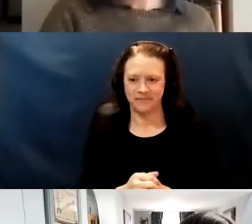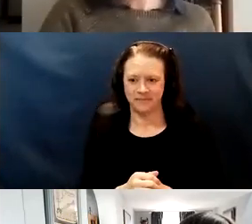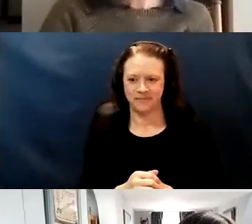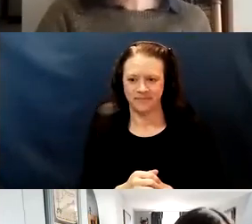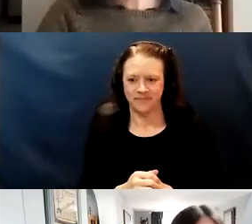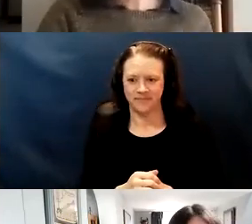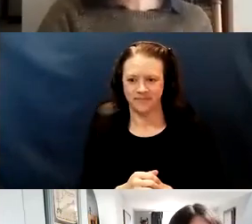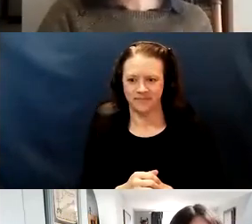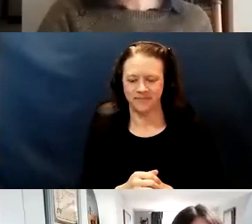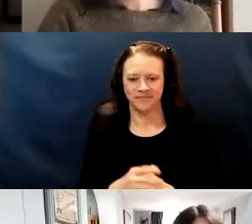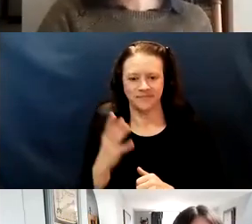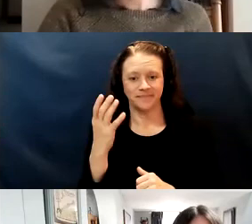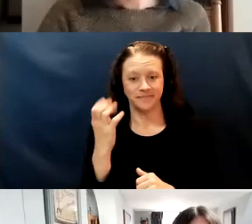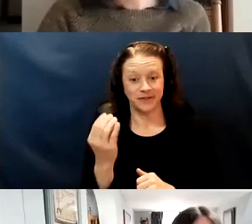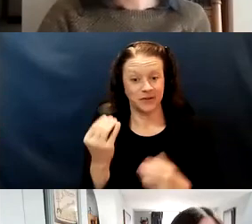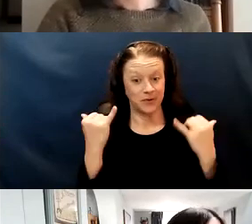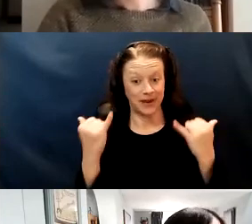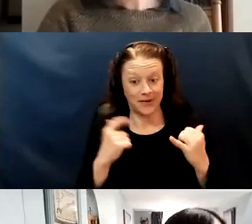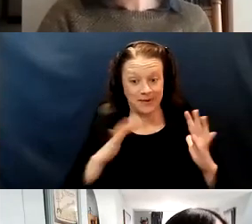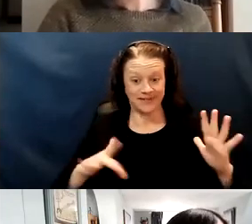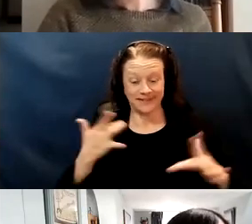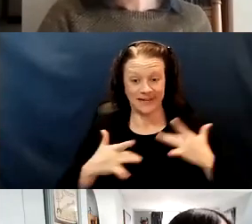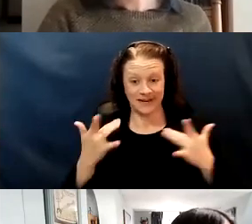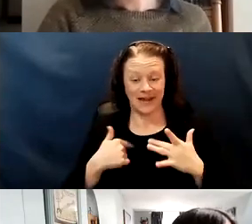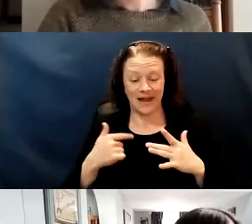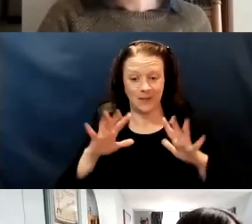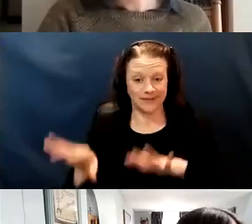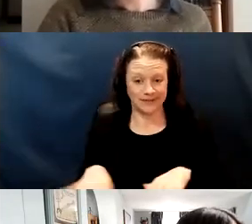Now I'm really excited that I will take a break from talking and